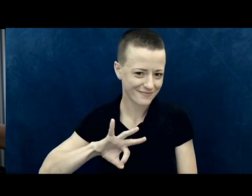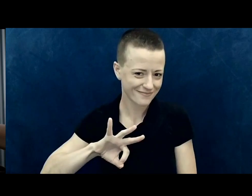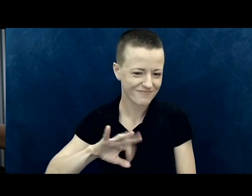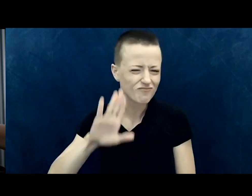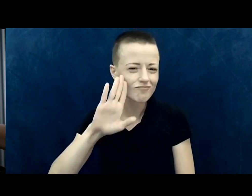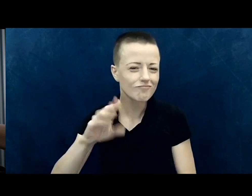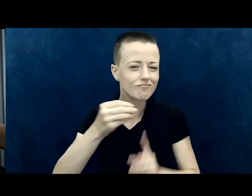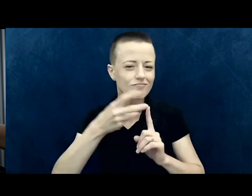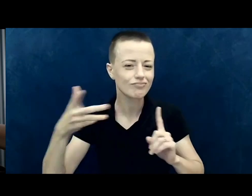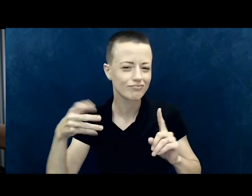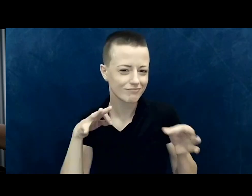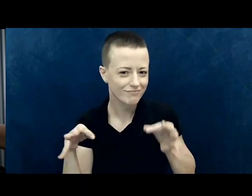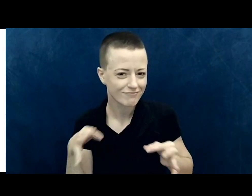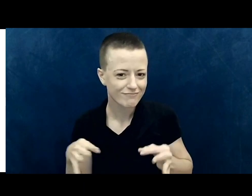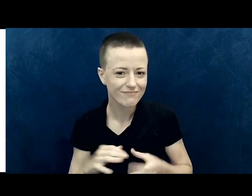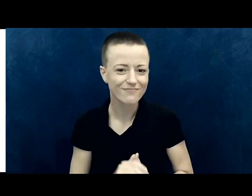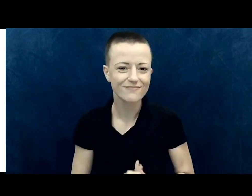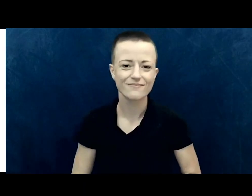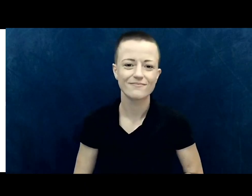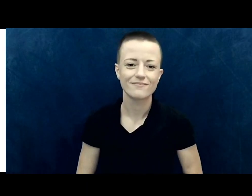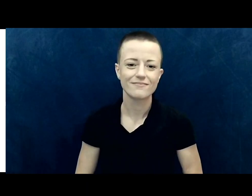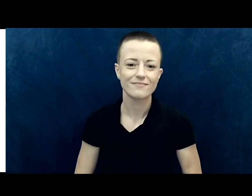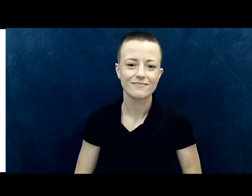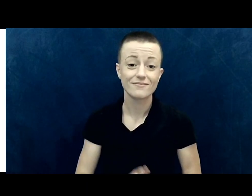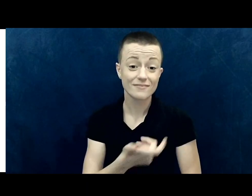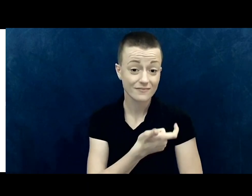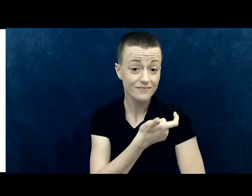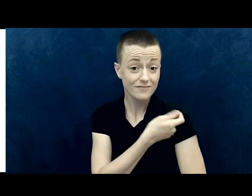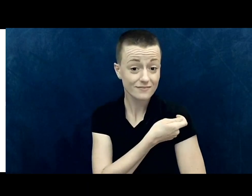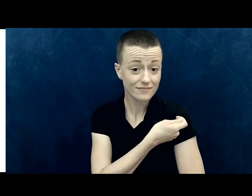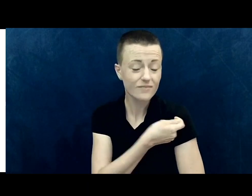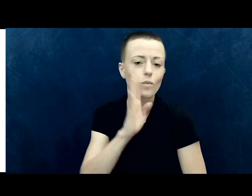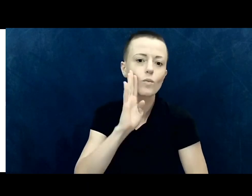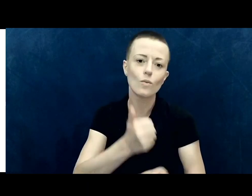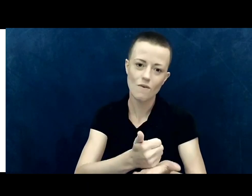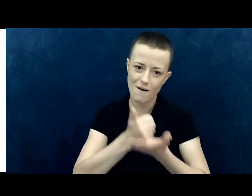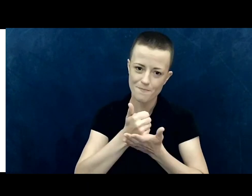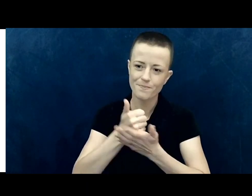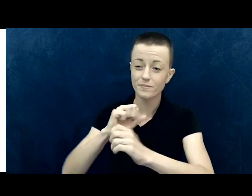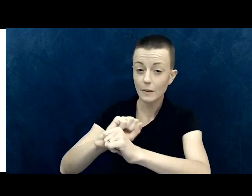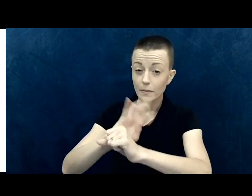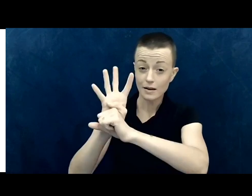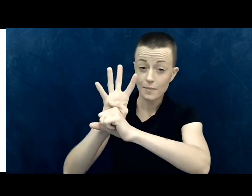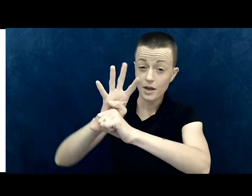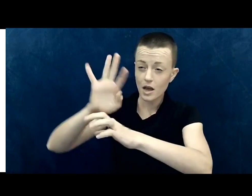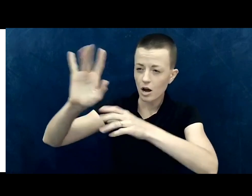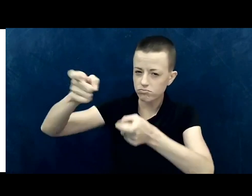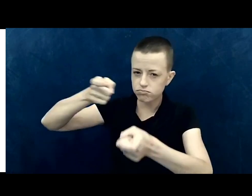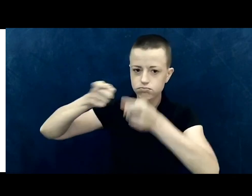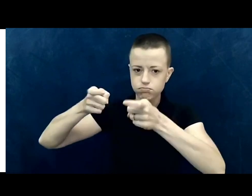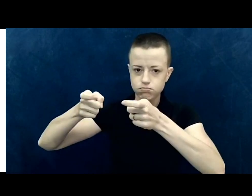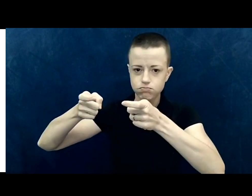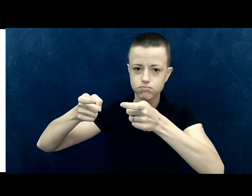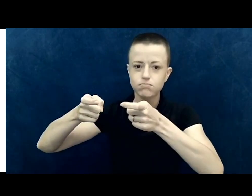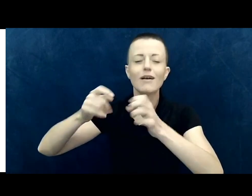Let’s look at some of them together. Vaccines will help us end the pandemic and return to normal. They will help us stay healthy